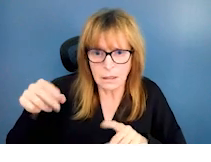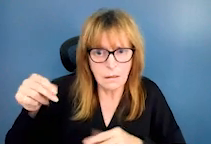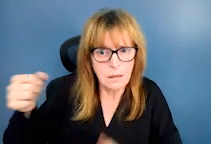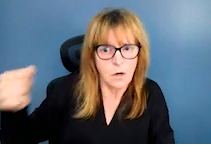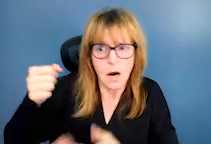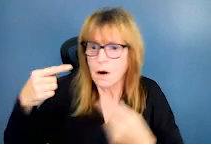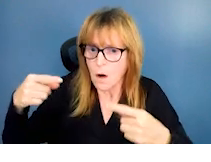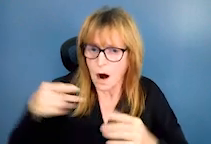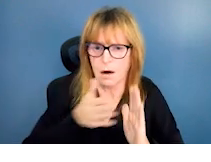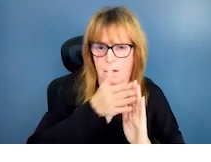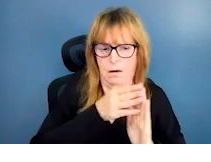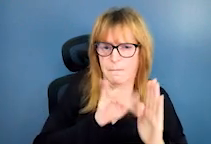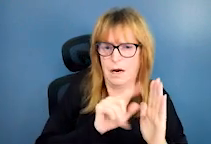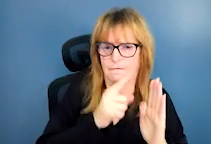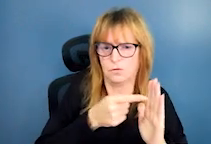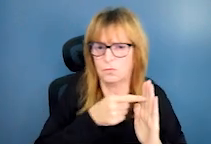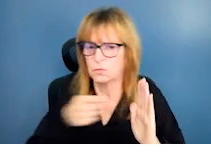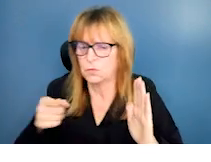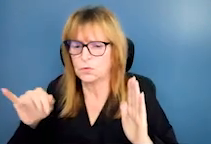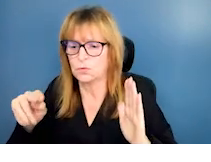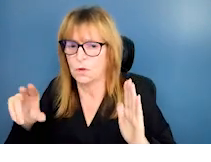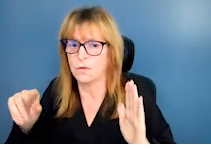To complete an application, your organization will require the following: